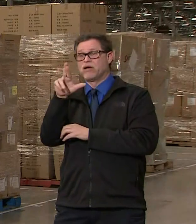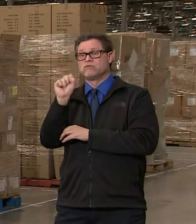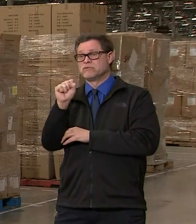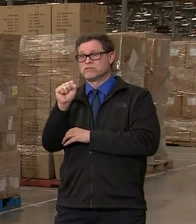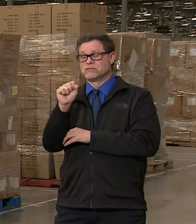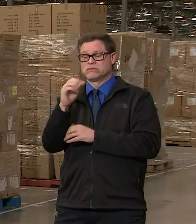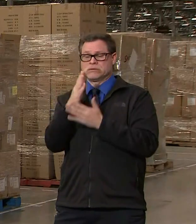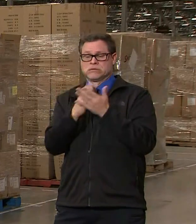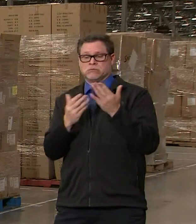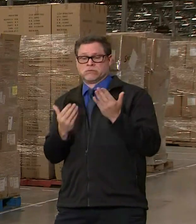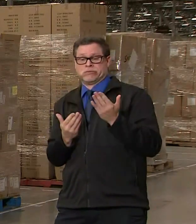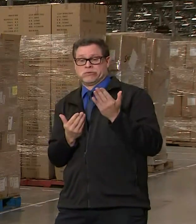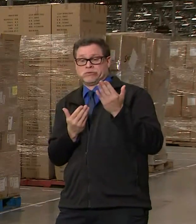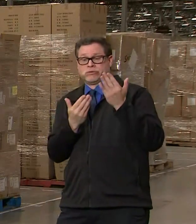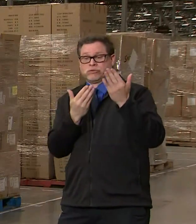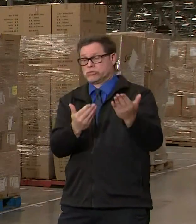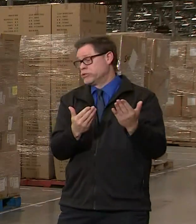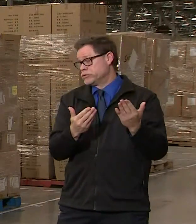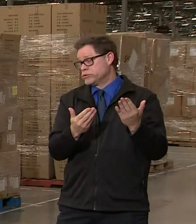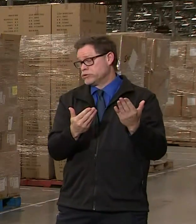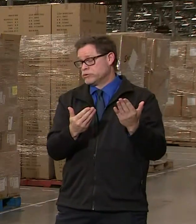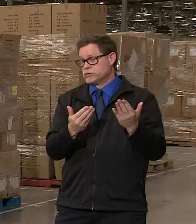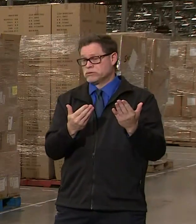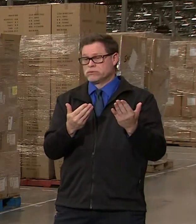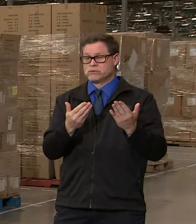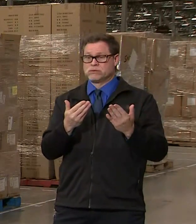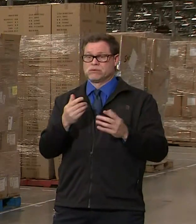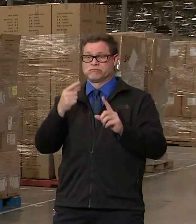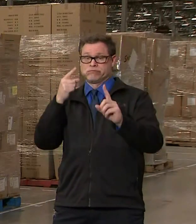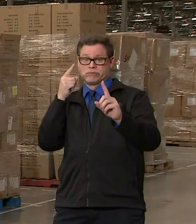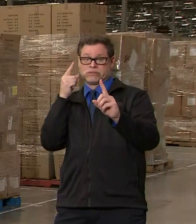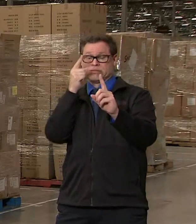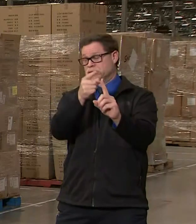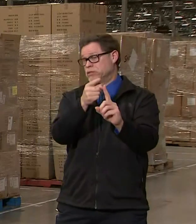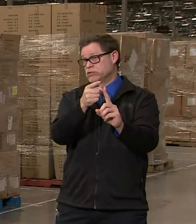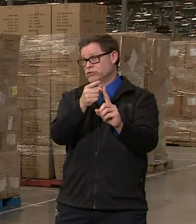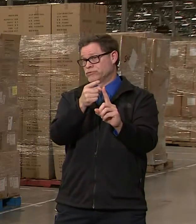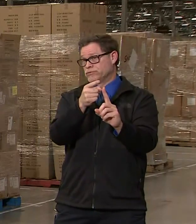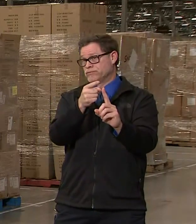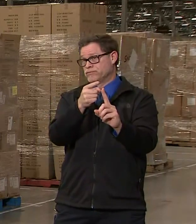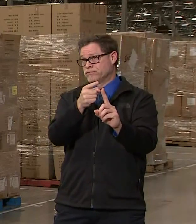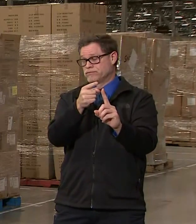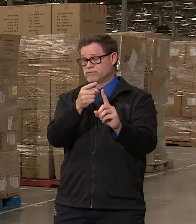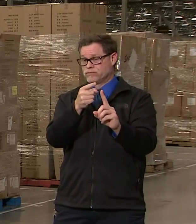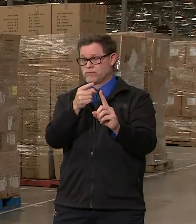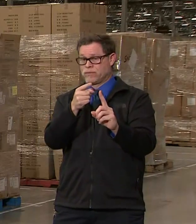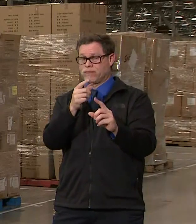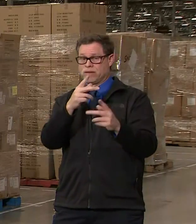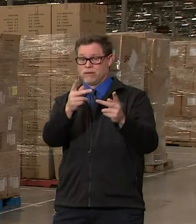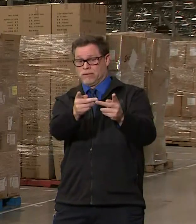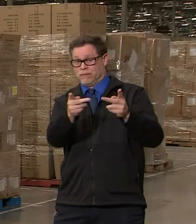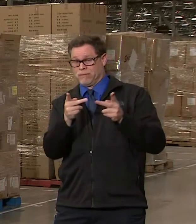There was some suggestion that that was a destination. That that was a place when in fact we